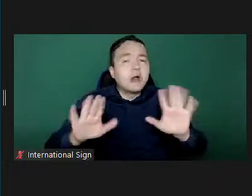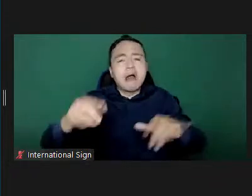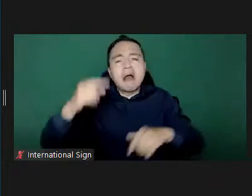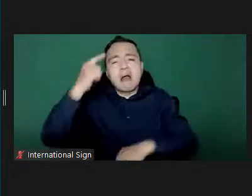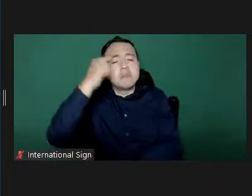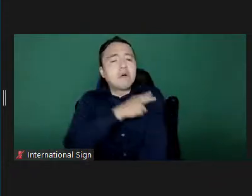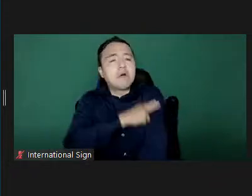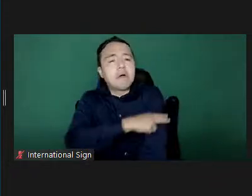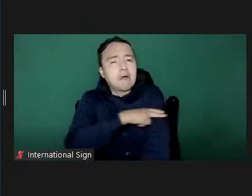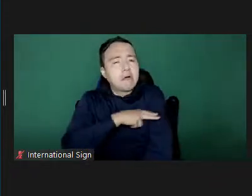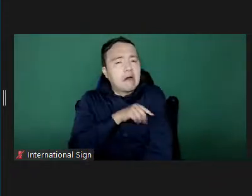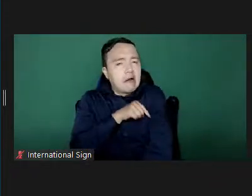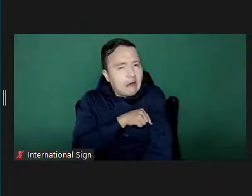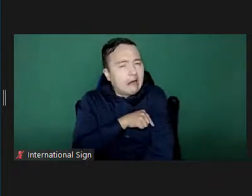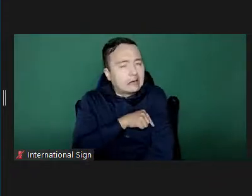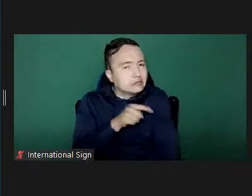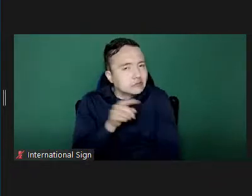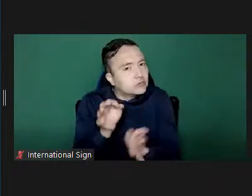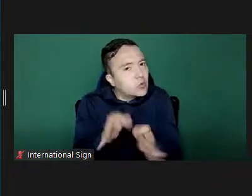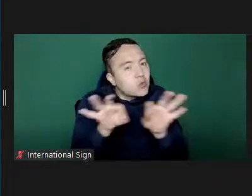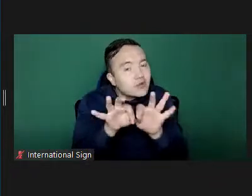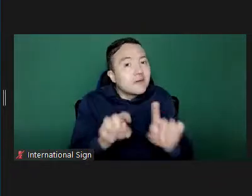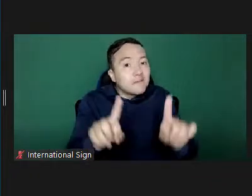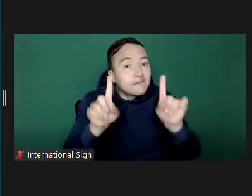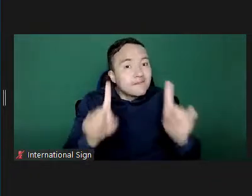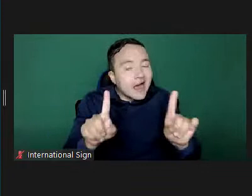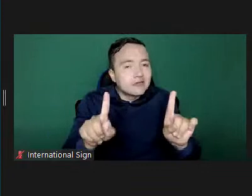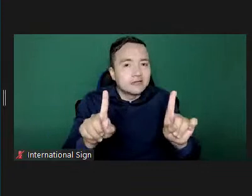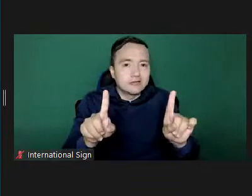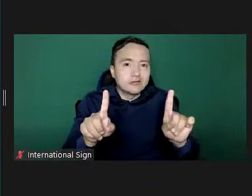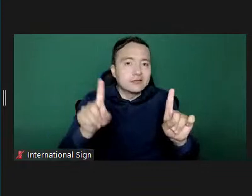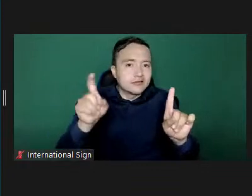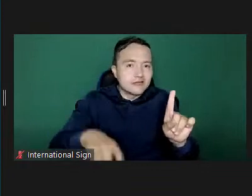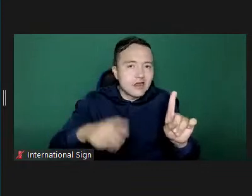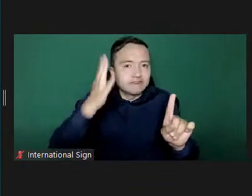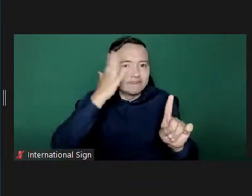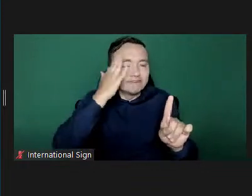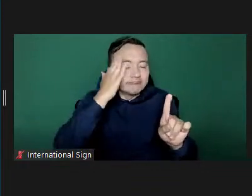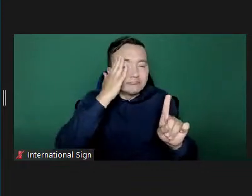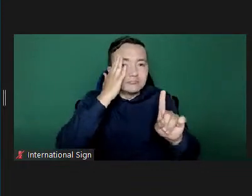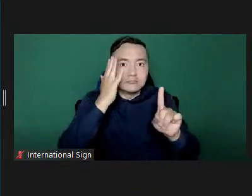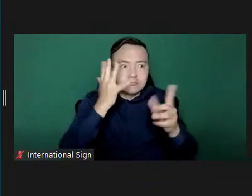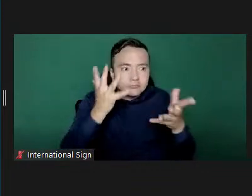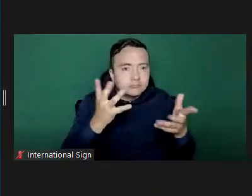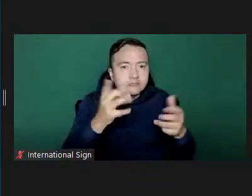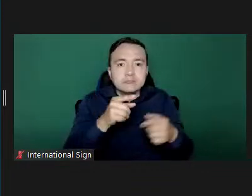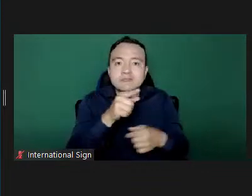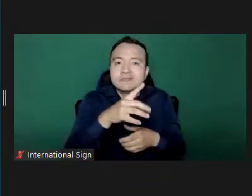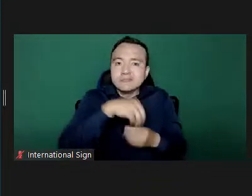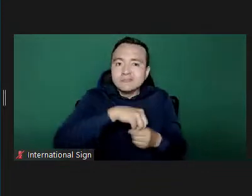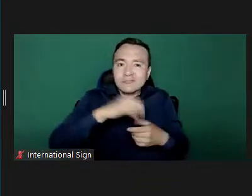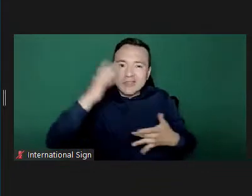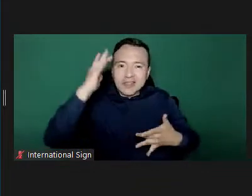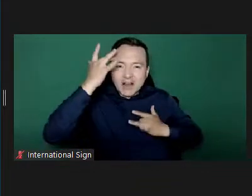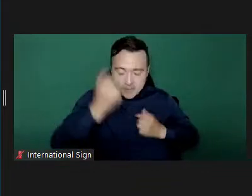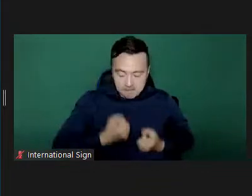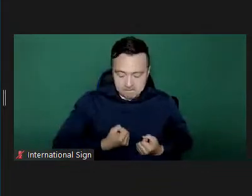human behavior response, and so the social sciences, as a critical part of the clinical